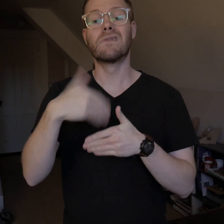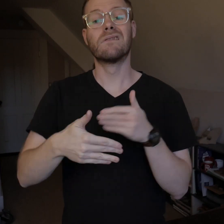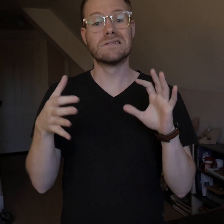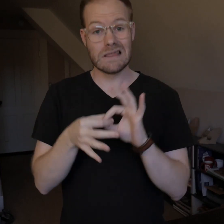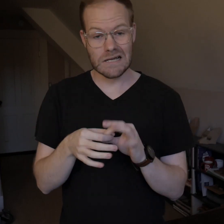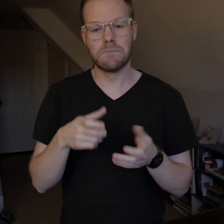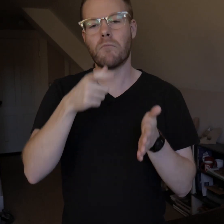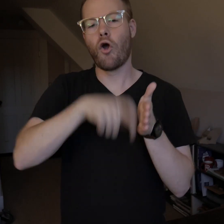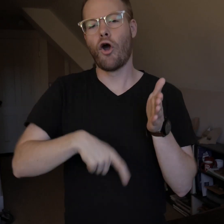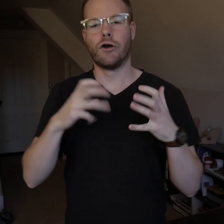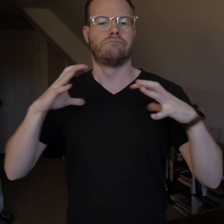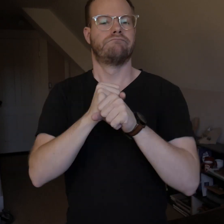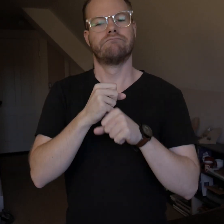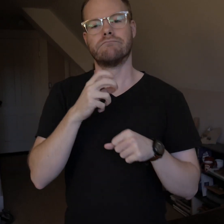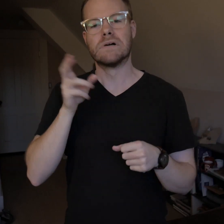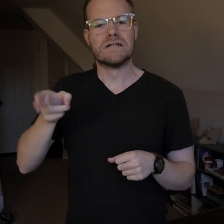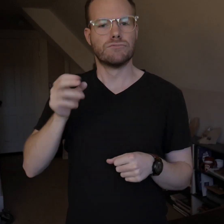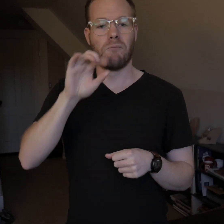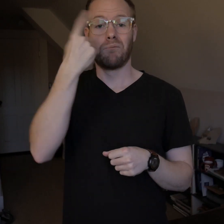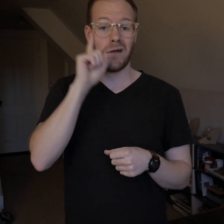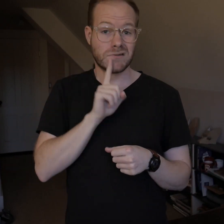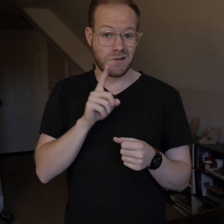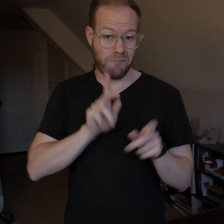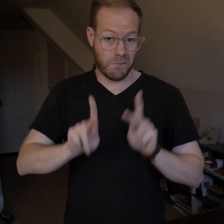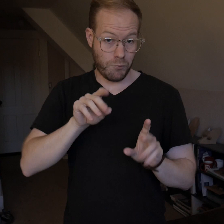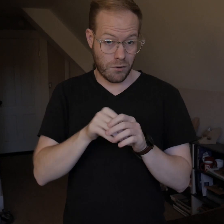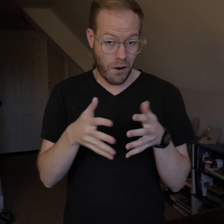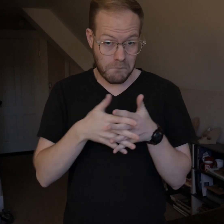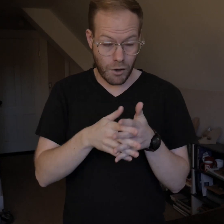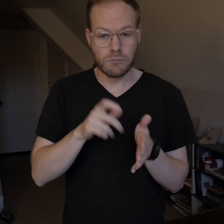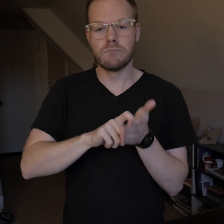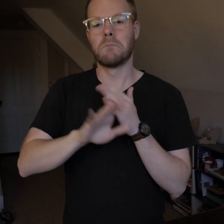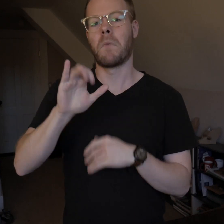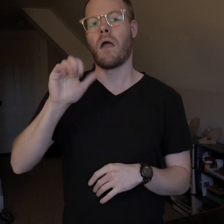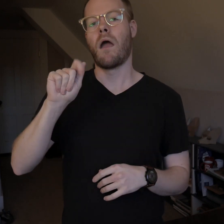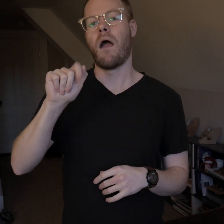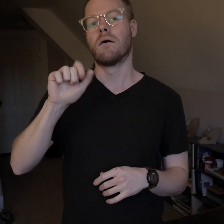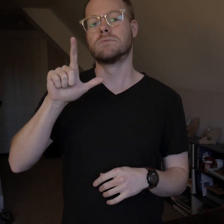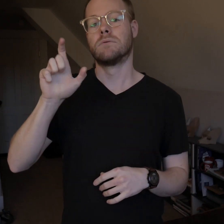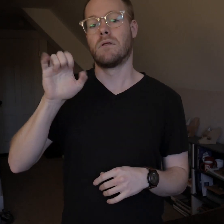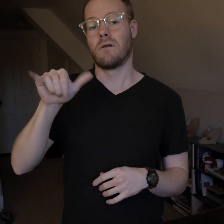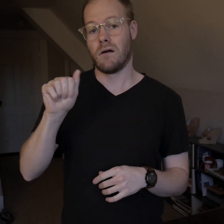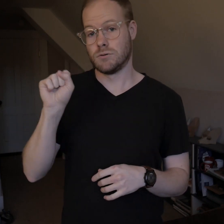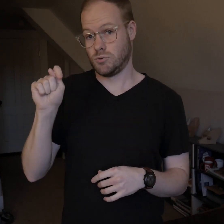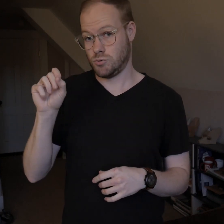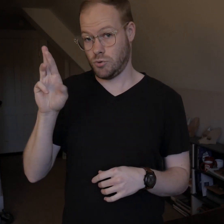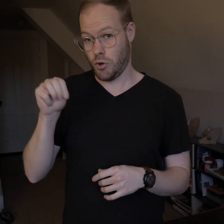The next link is an article that gives a brief history of Black Deaf people in America, written by Catalleya Storm.